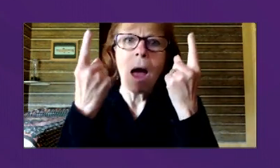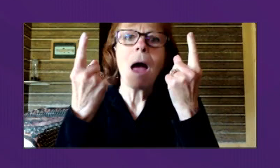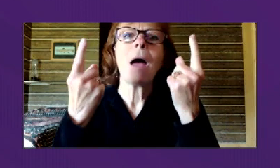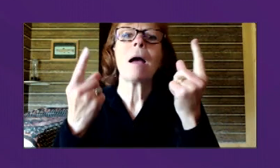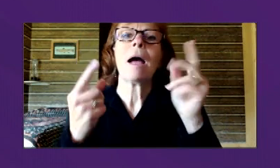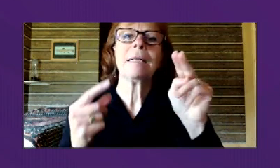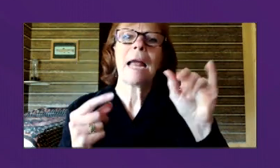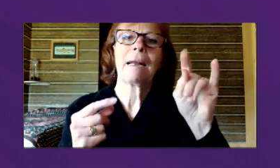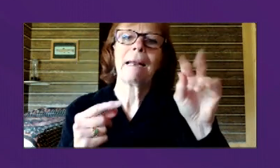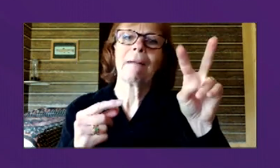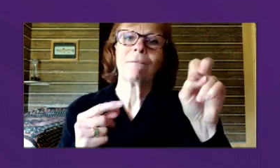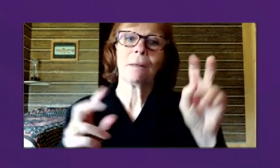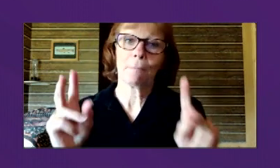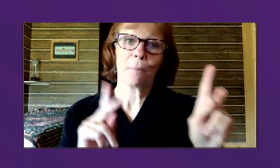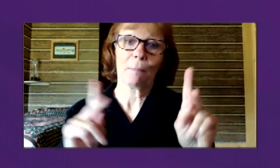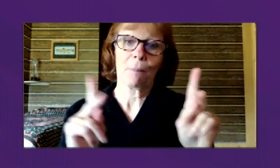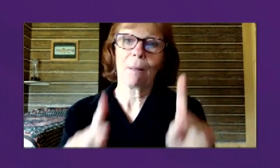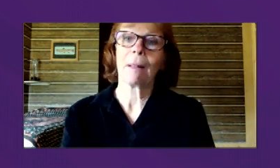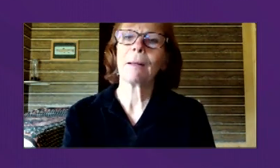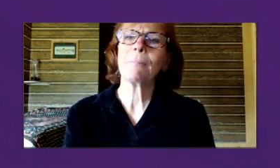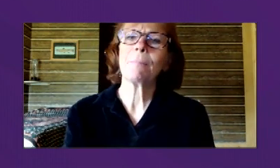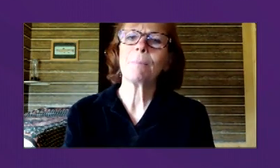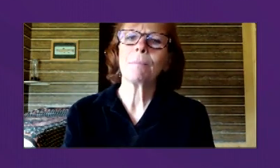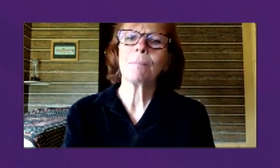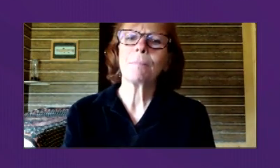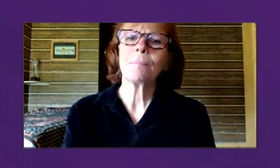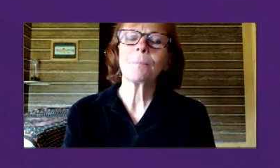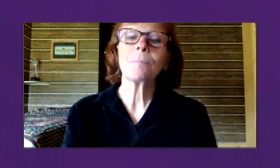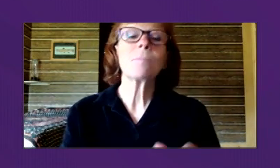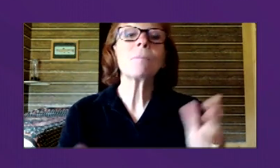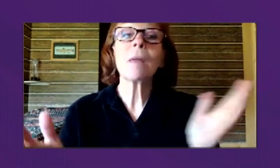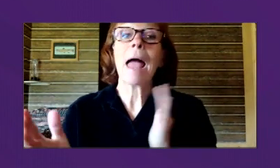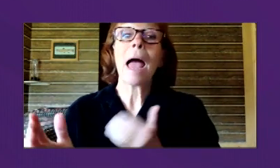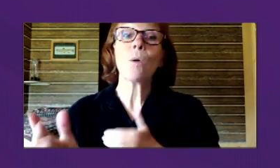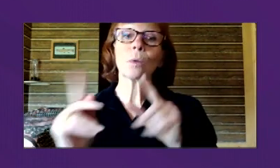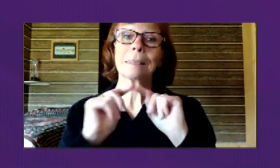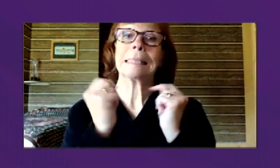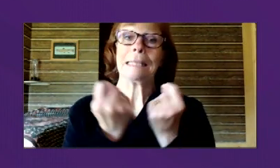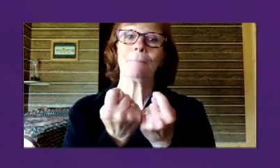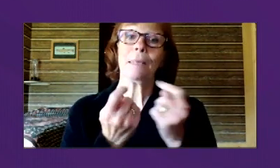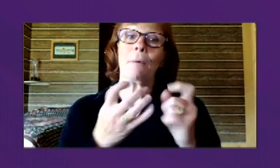Next slide, please. The team that will be leading your session today are myself,